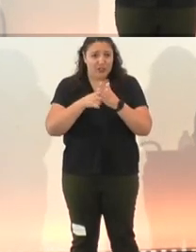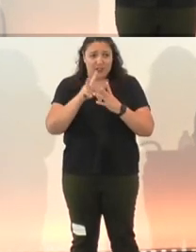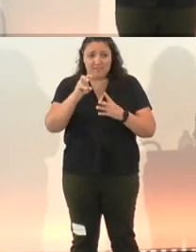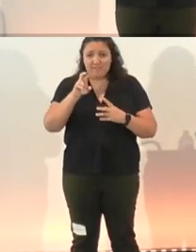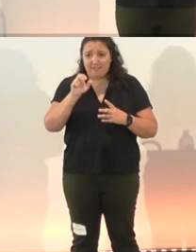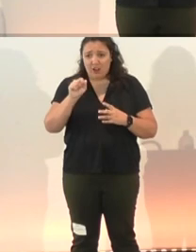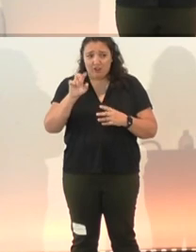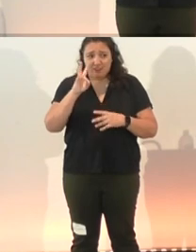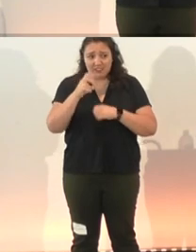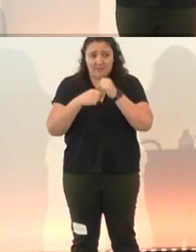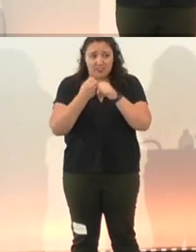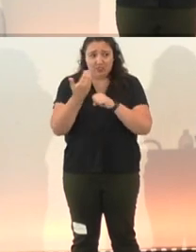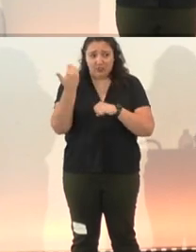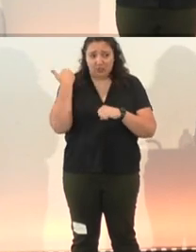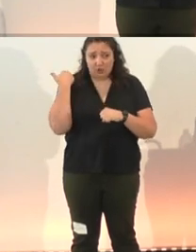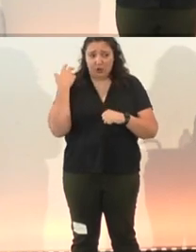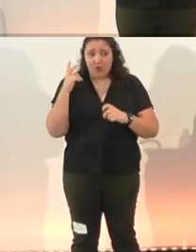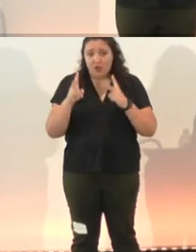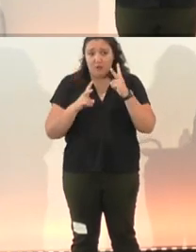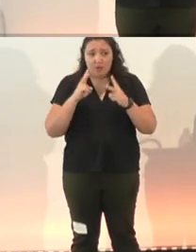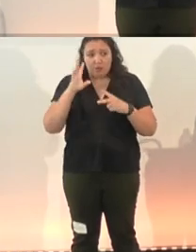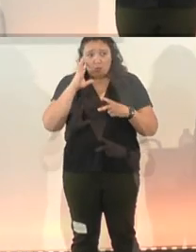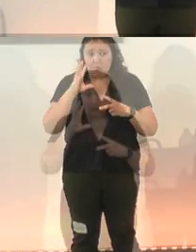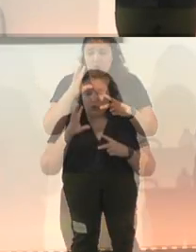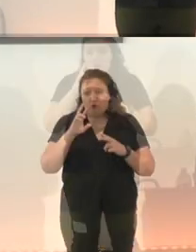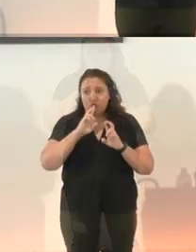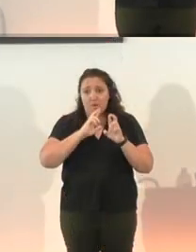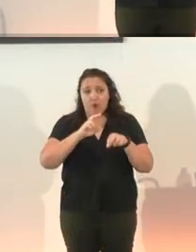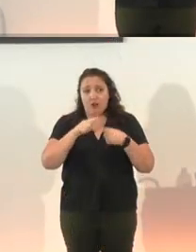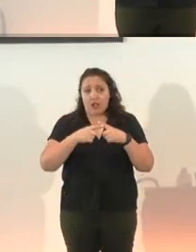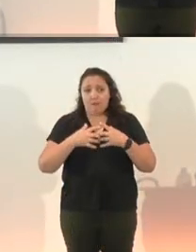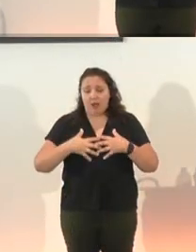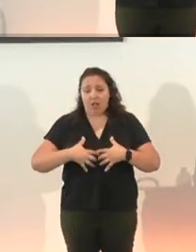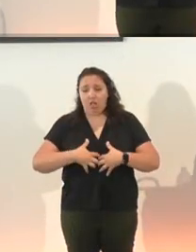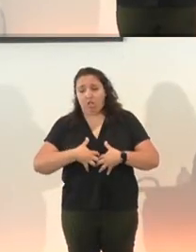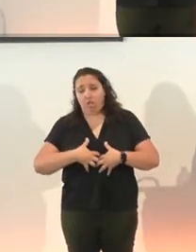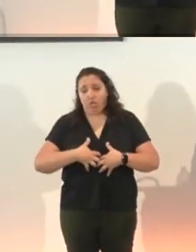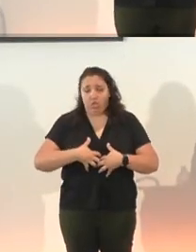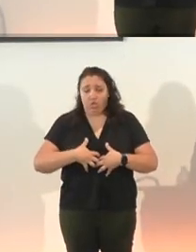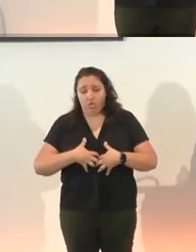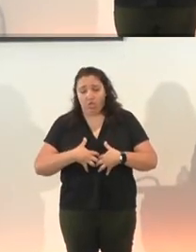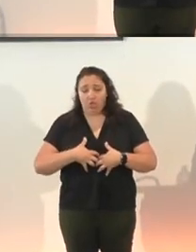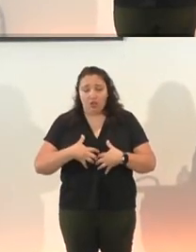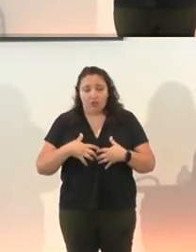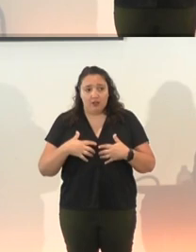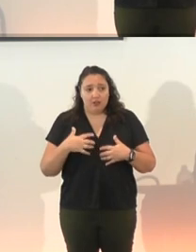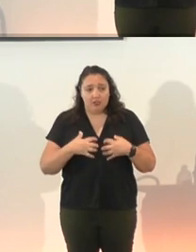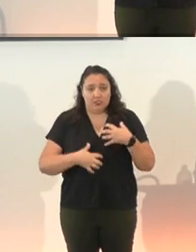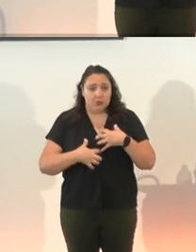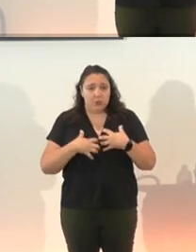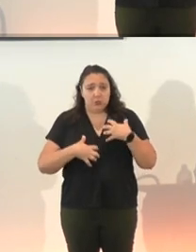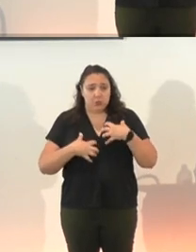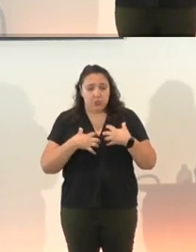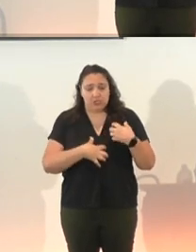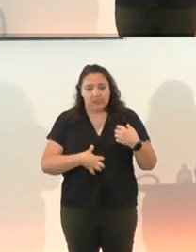every person would report motion sickness and would be getting a different data response